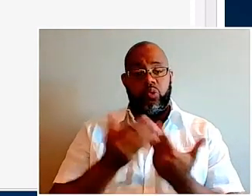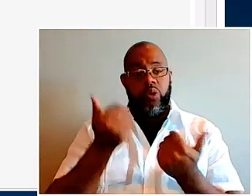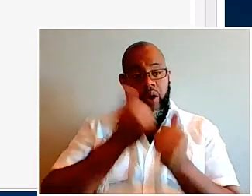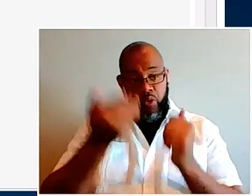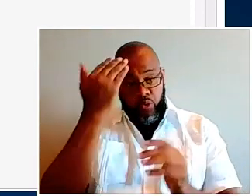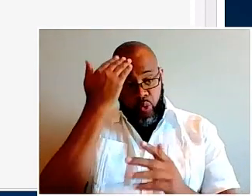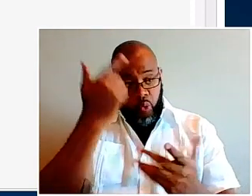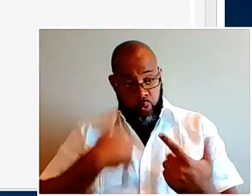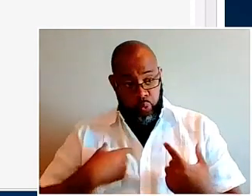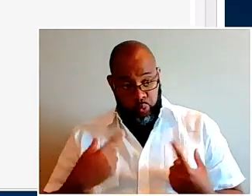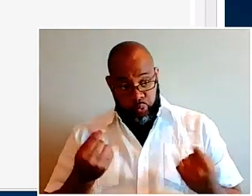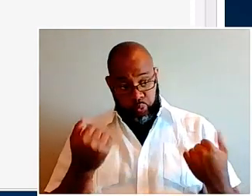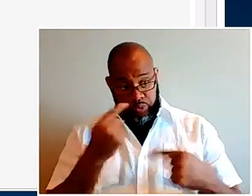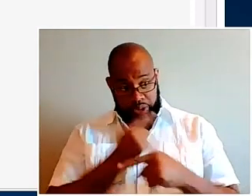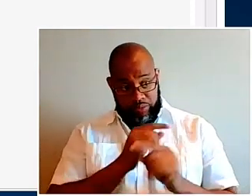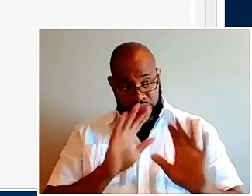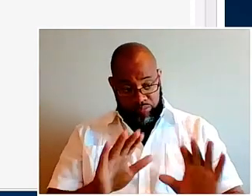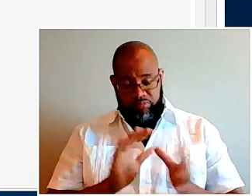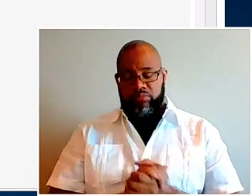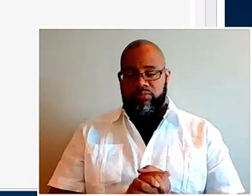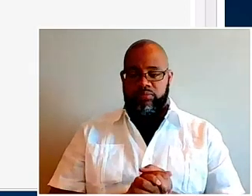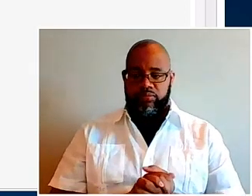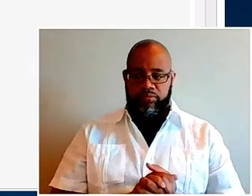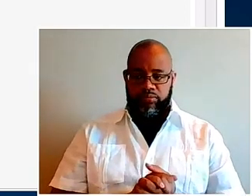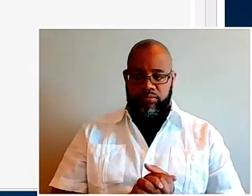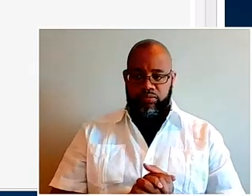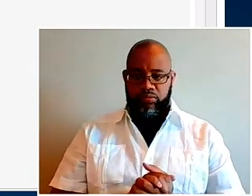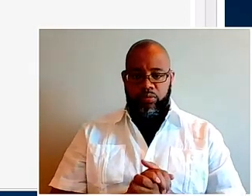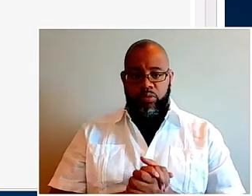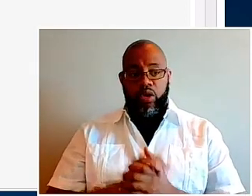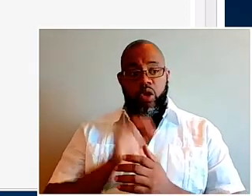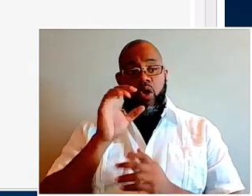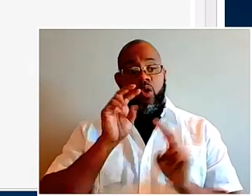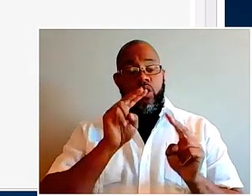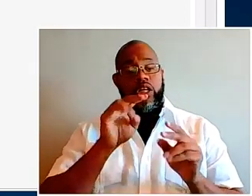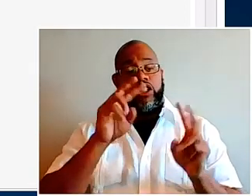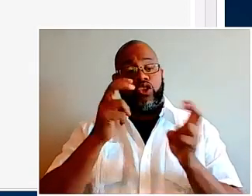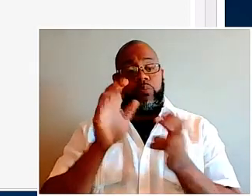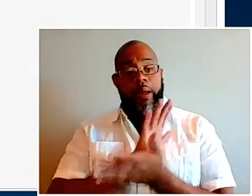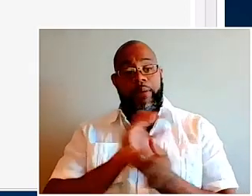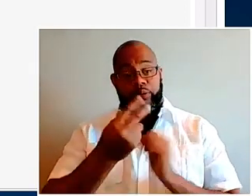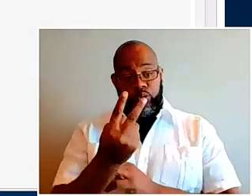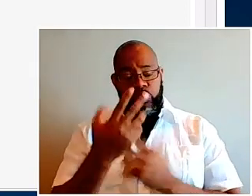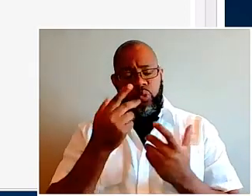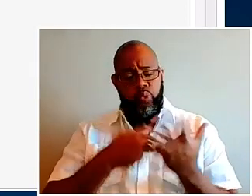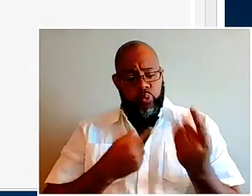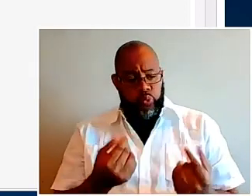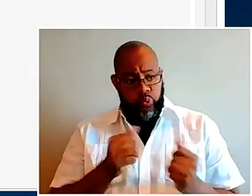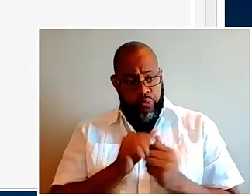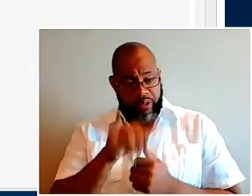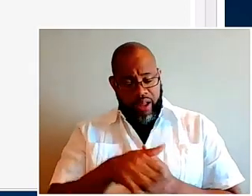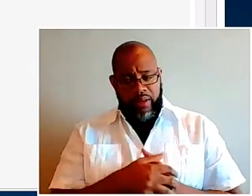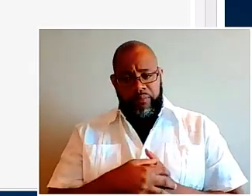with that. Looking at issue paper two, what I'd like to do with this one, if you, just looking